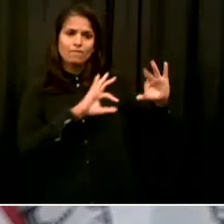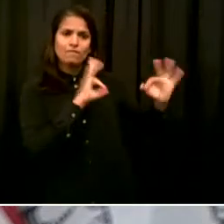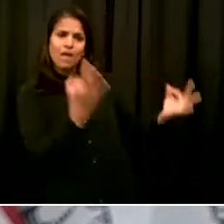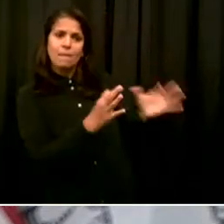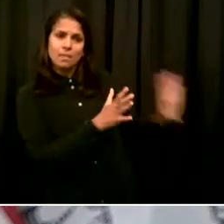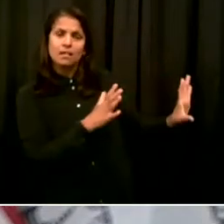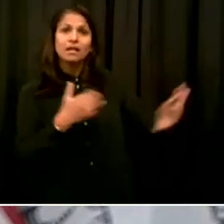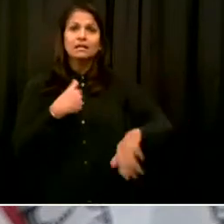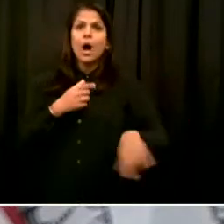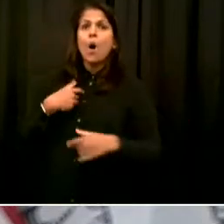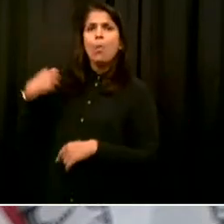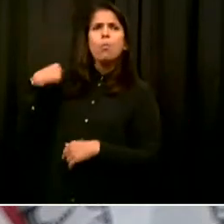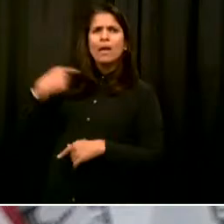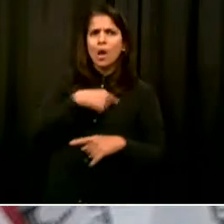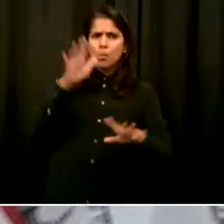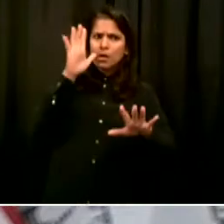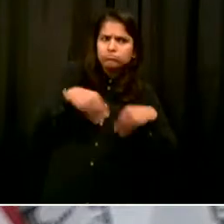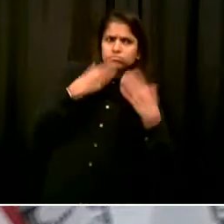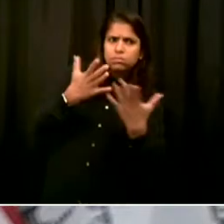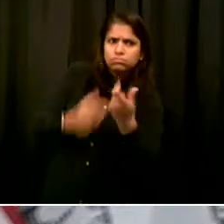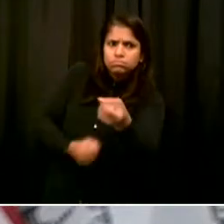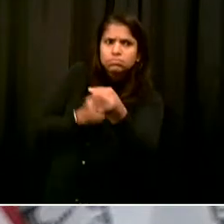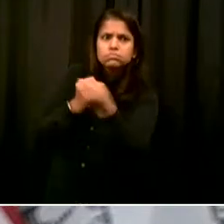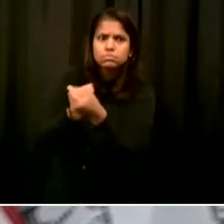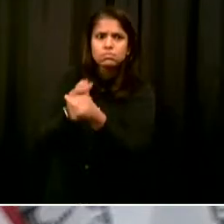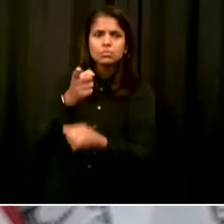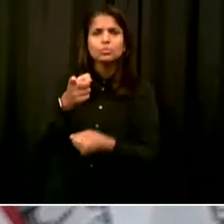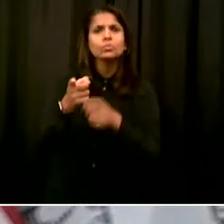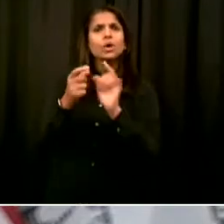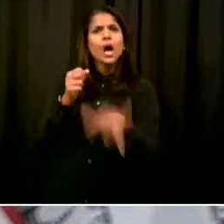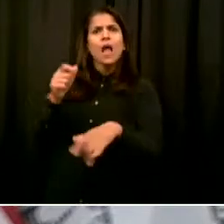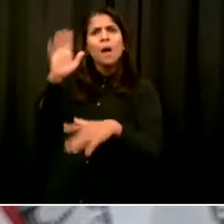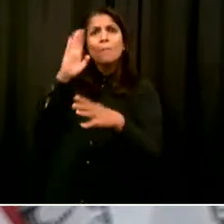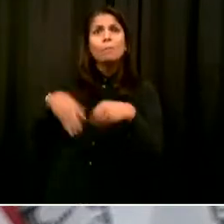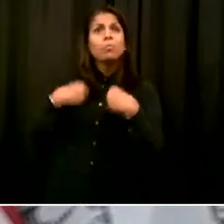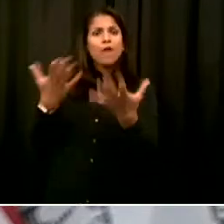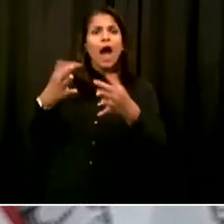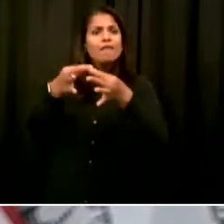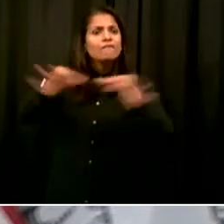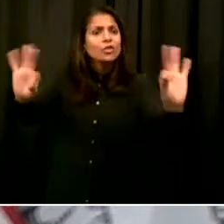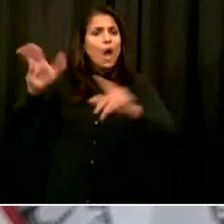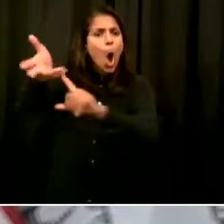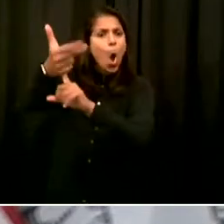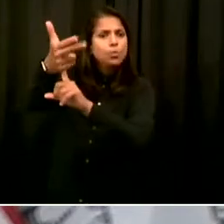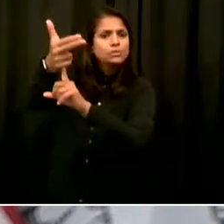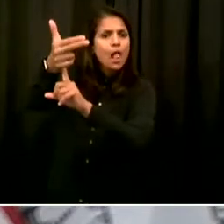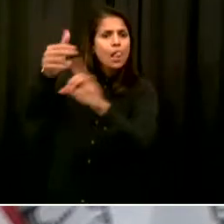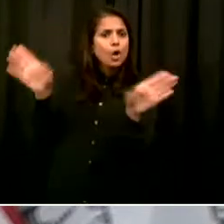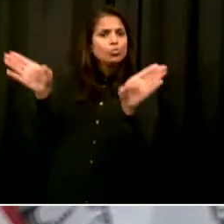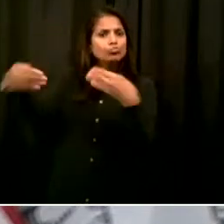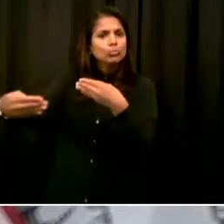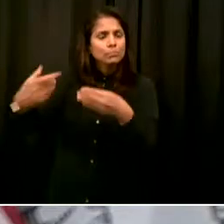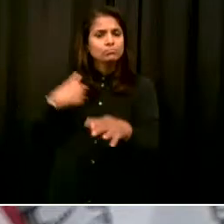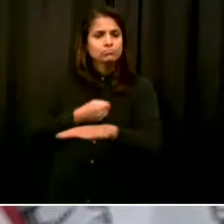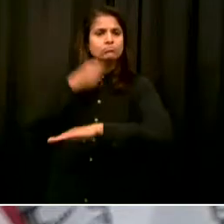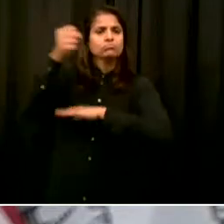SAFELY SEPARRE ATFROM THE REST OF THE E FAMILY, WE WILL SUPPOR